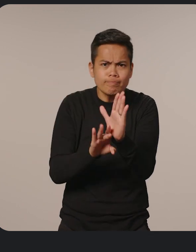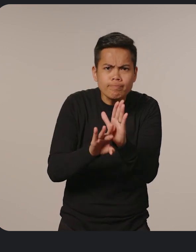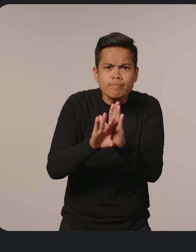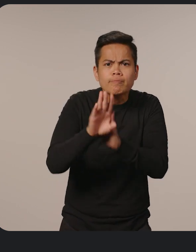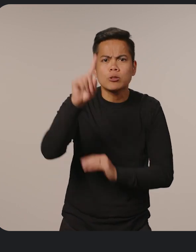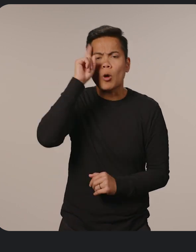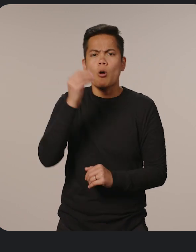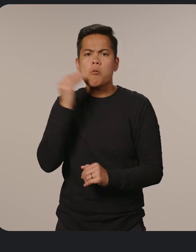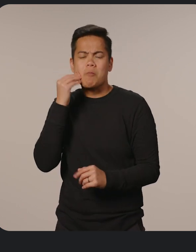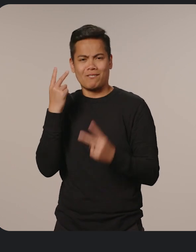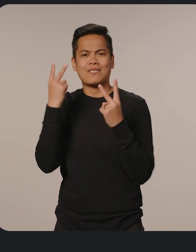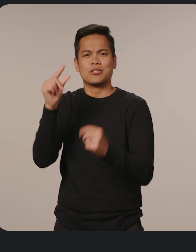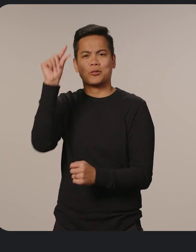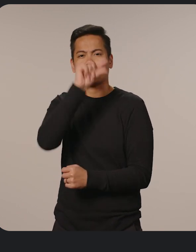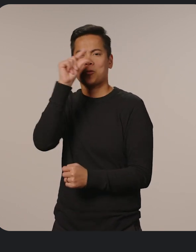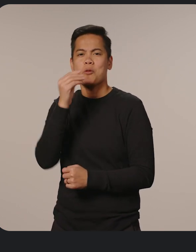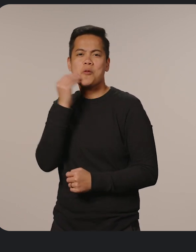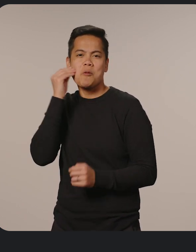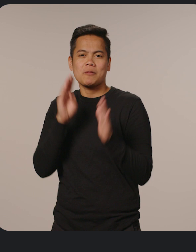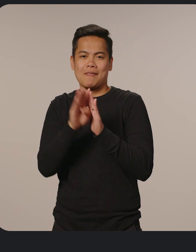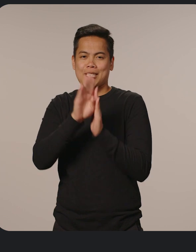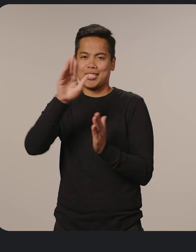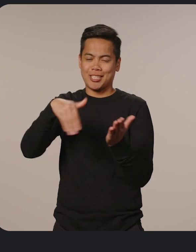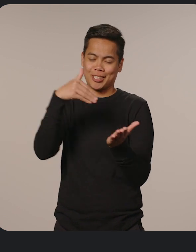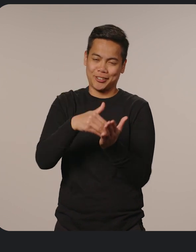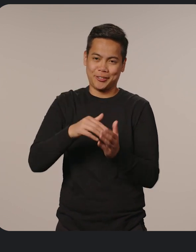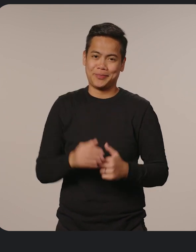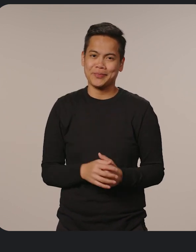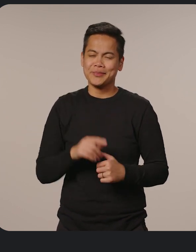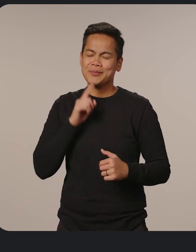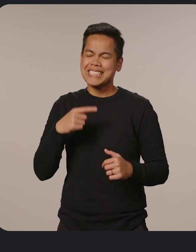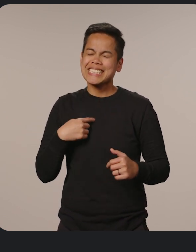We can't wait to see what you build with Matter and smart home automations.